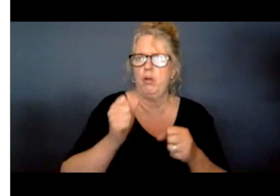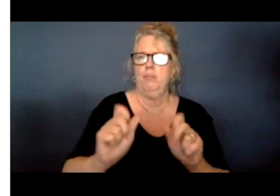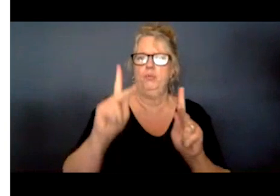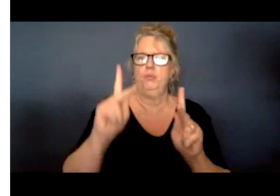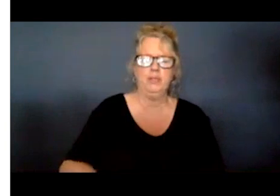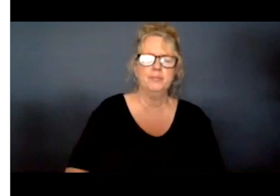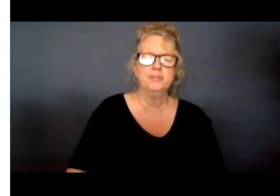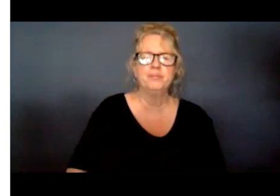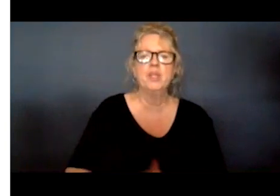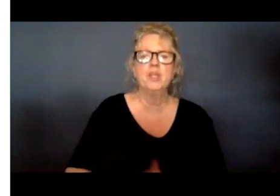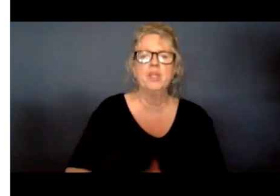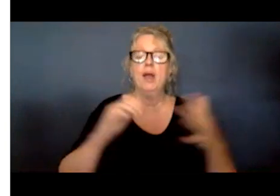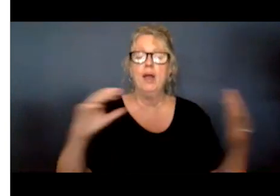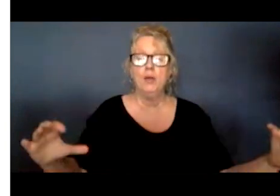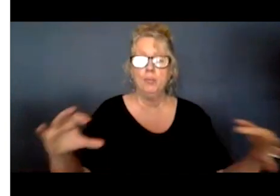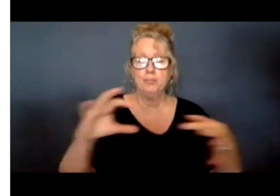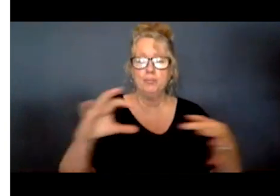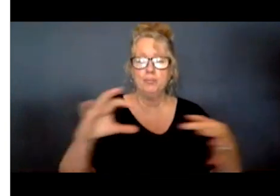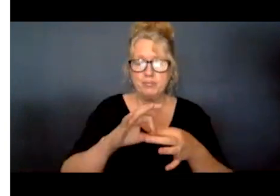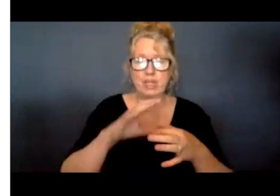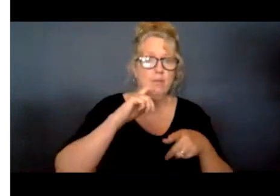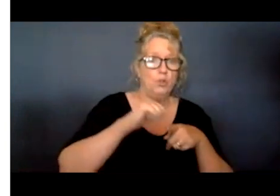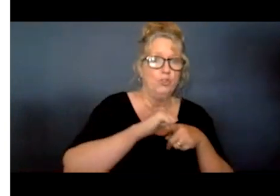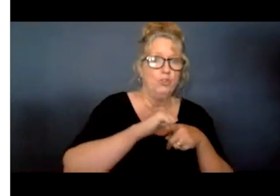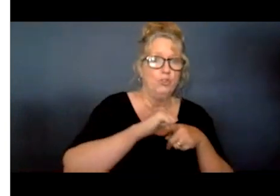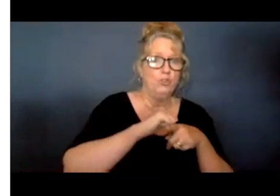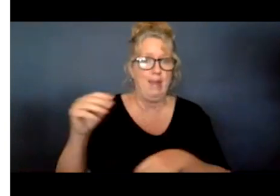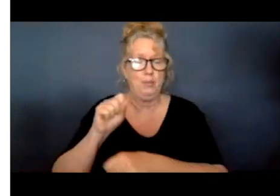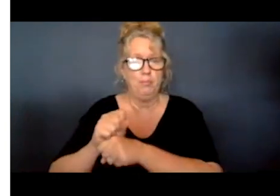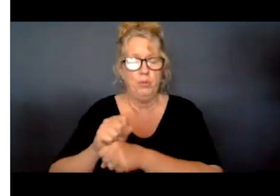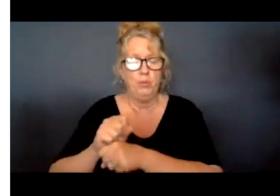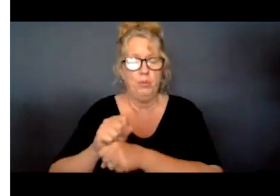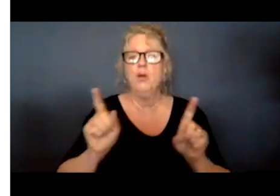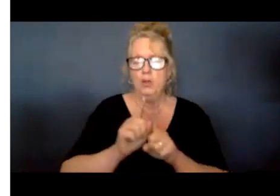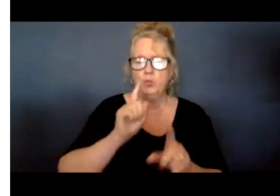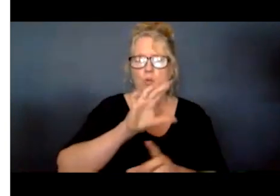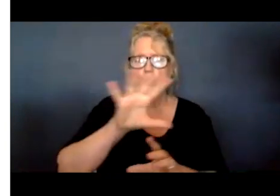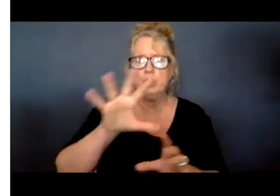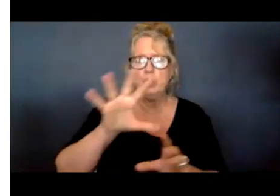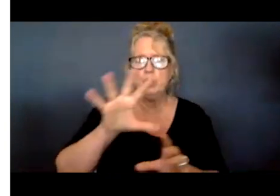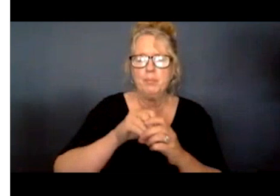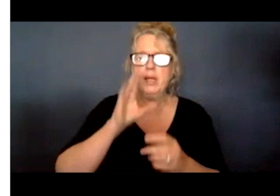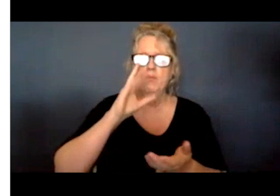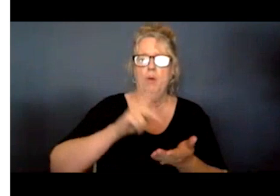To bridge the gap between training and employment, we also include paid internships,